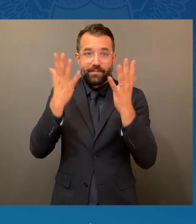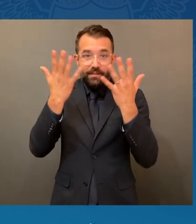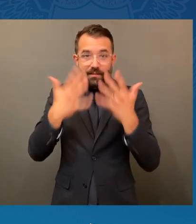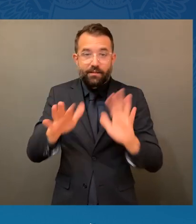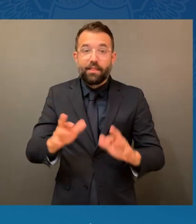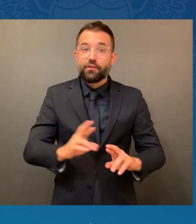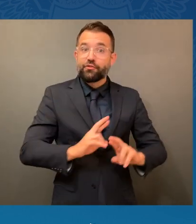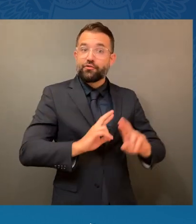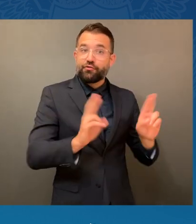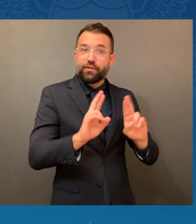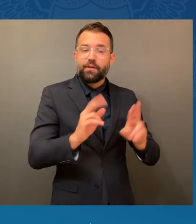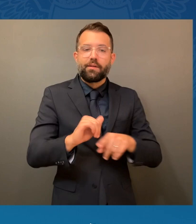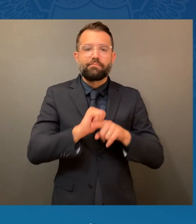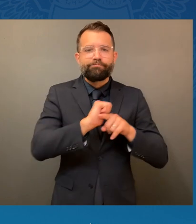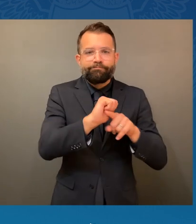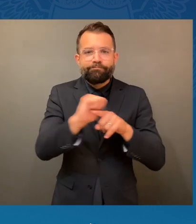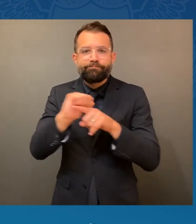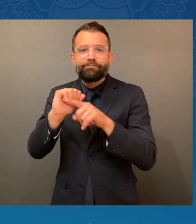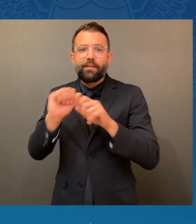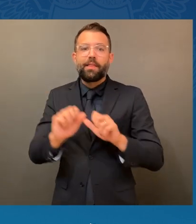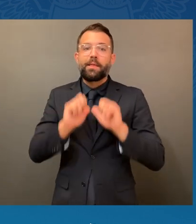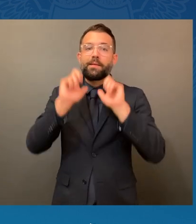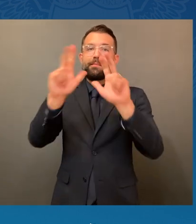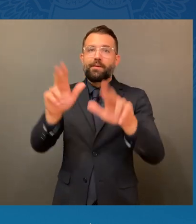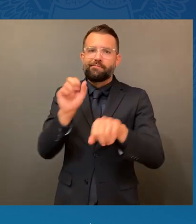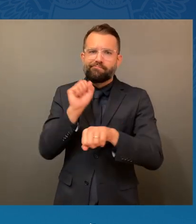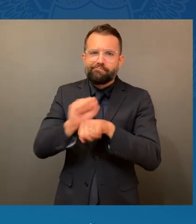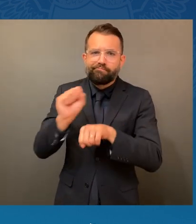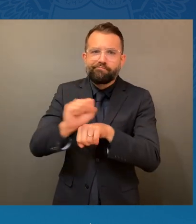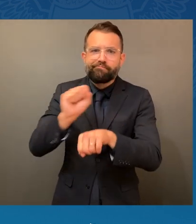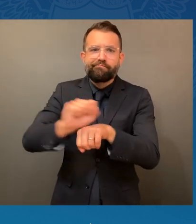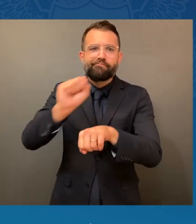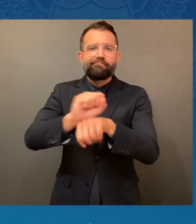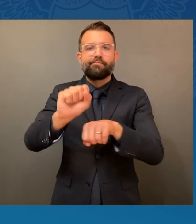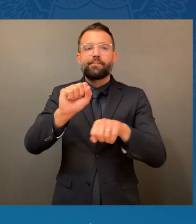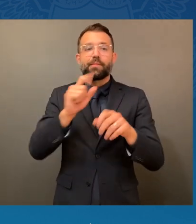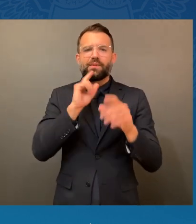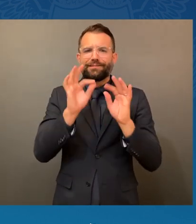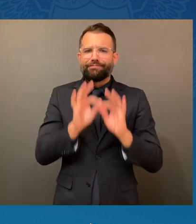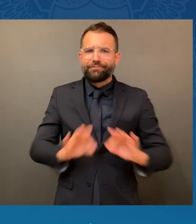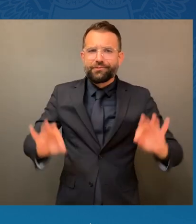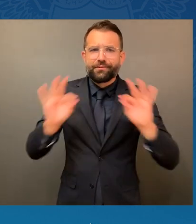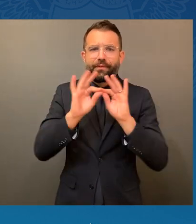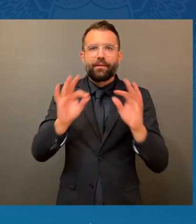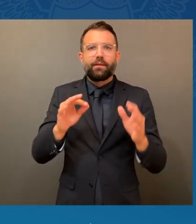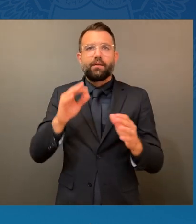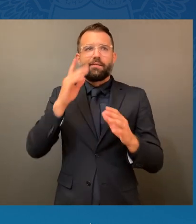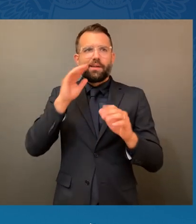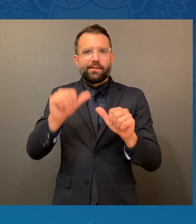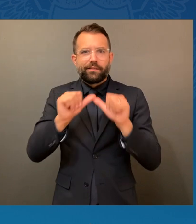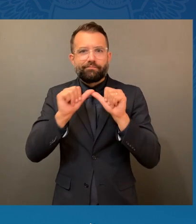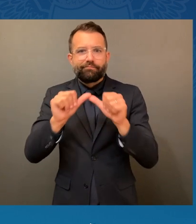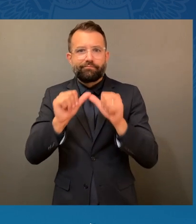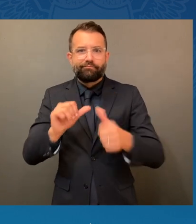which are instrumental in strengthening those long standing alliances and partnerships, enhancing our capabilities